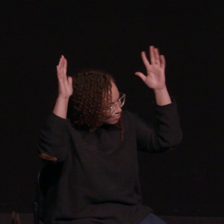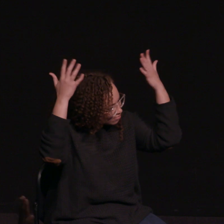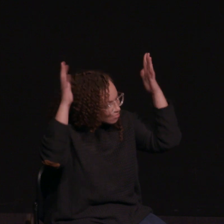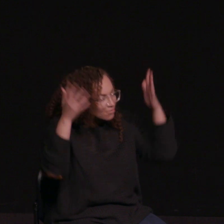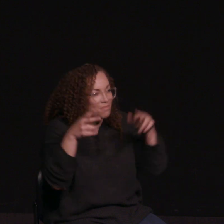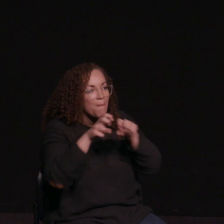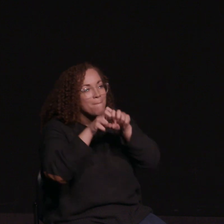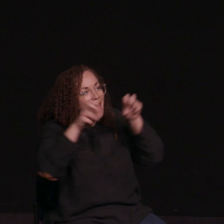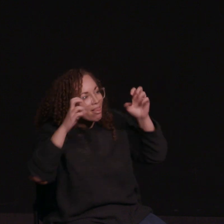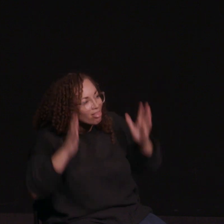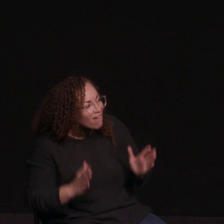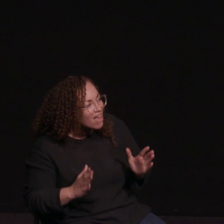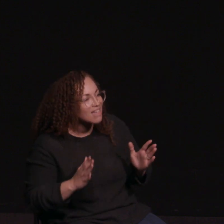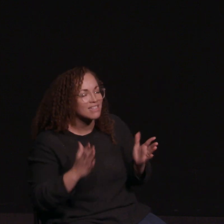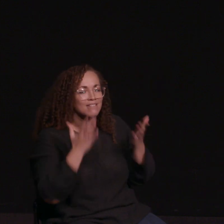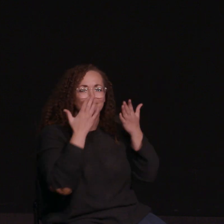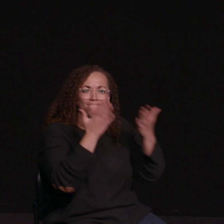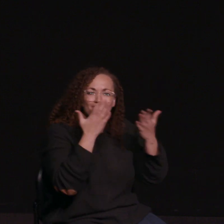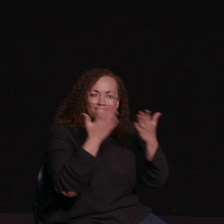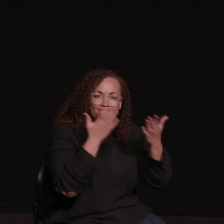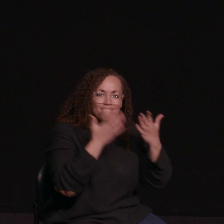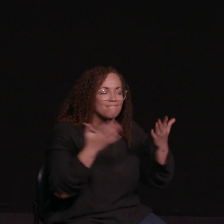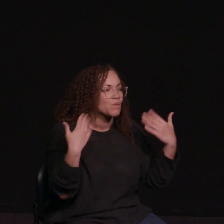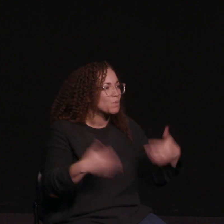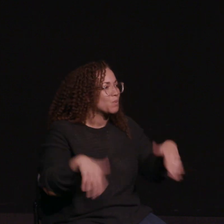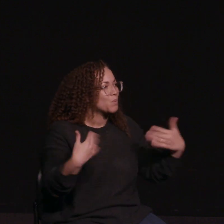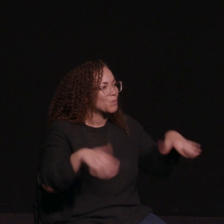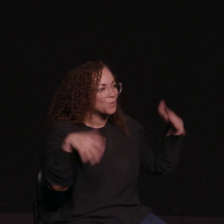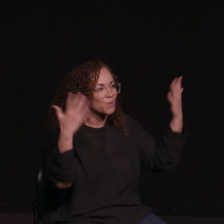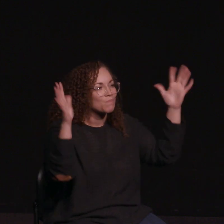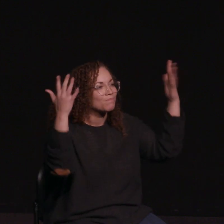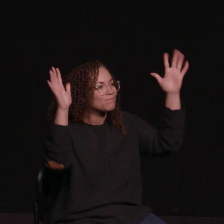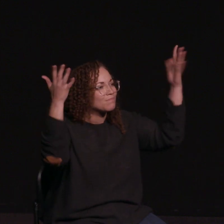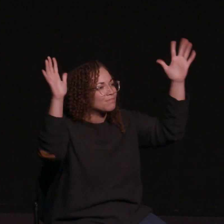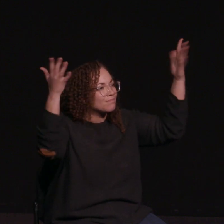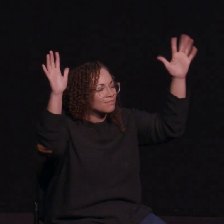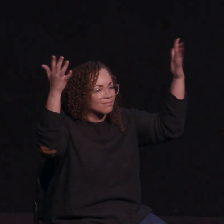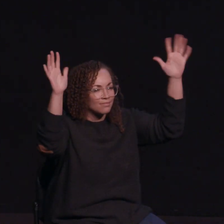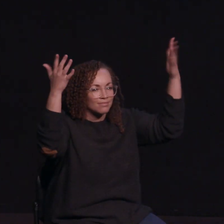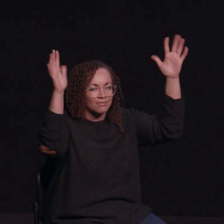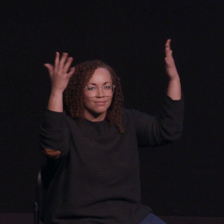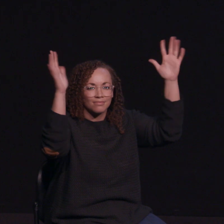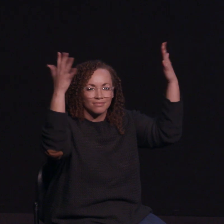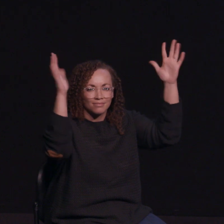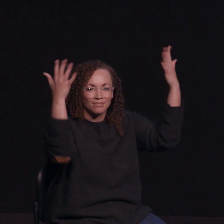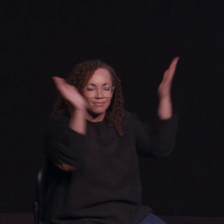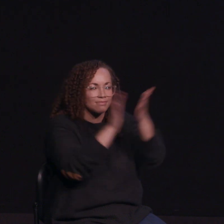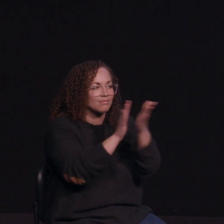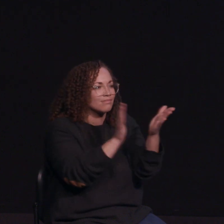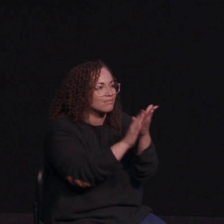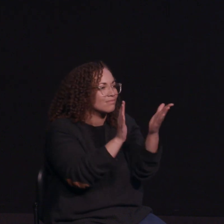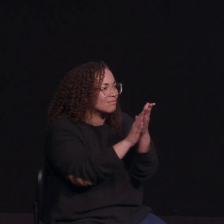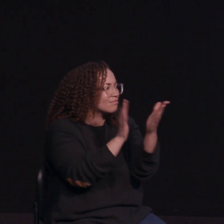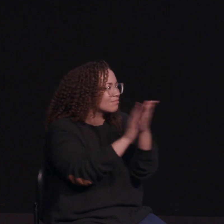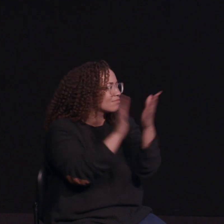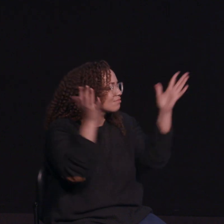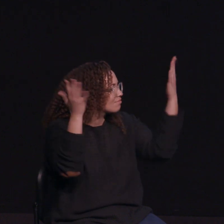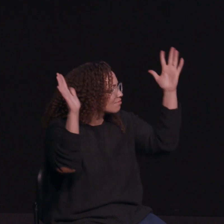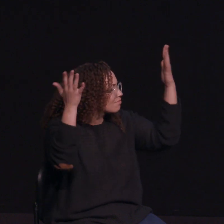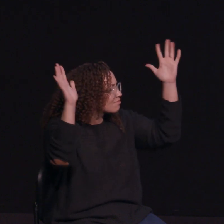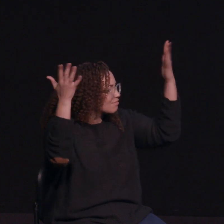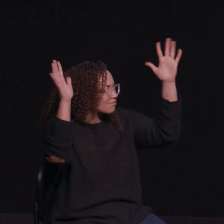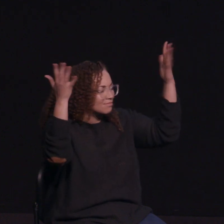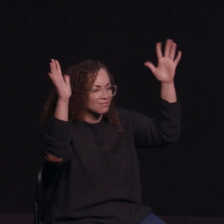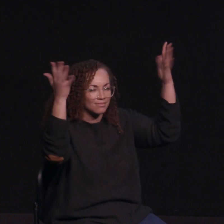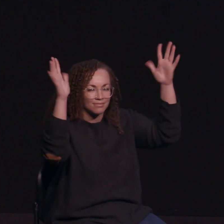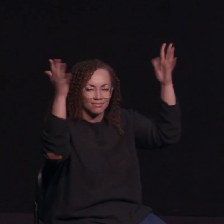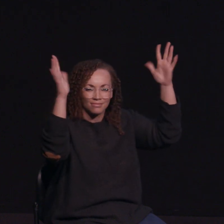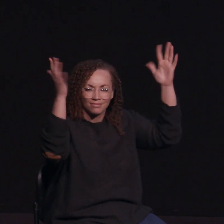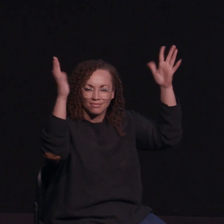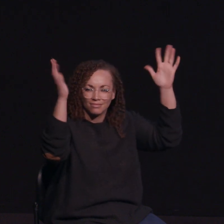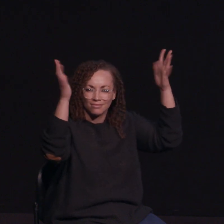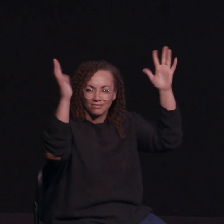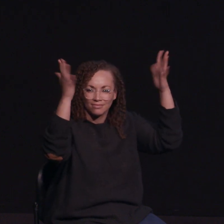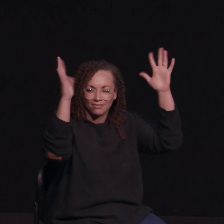[audience applauding]